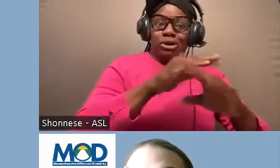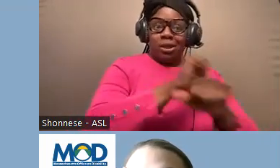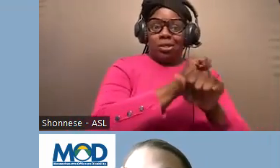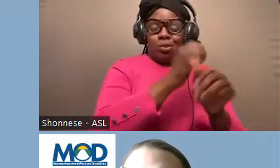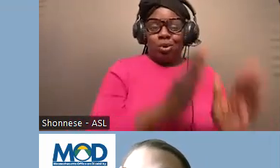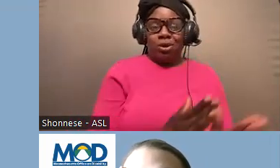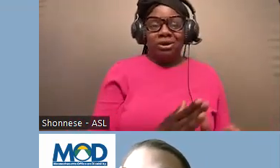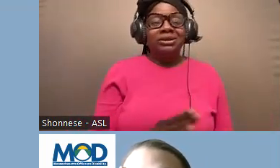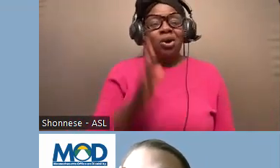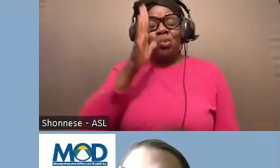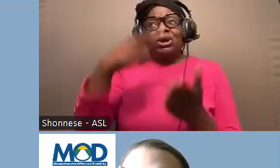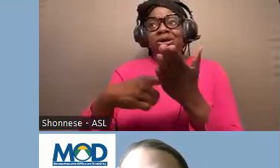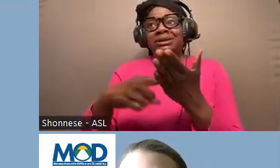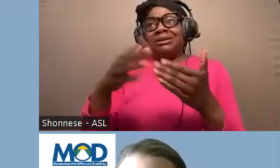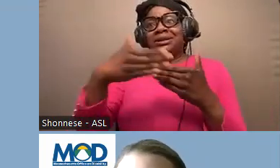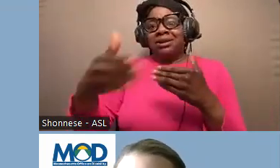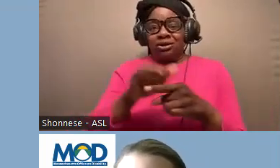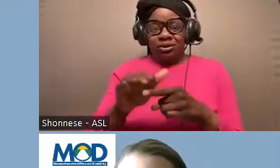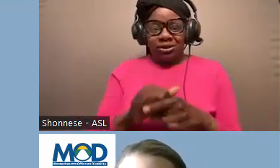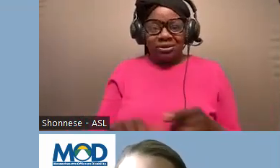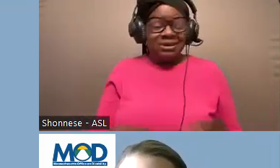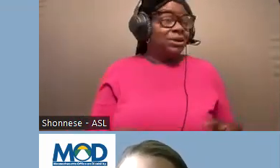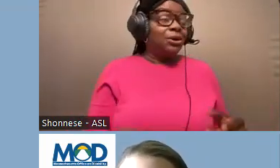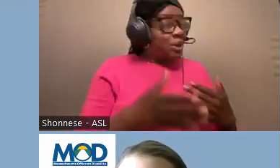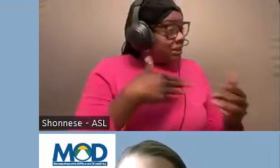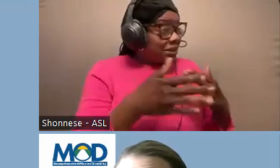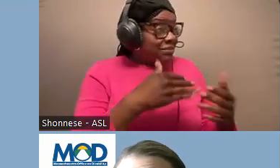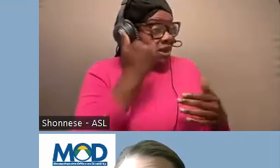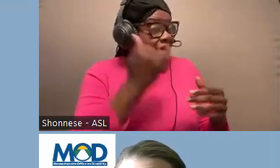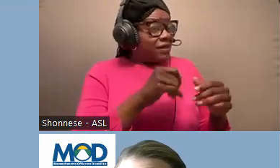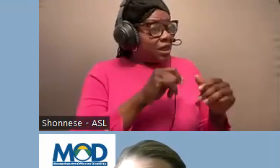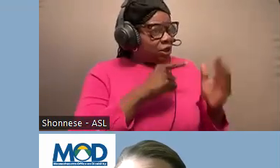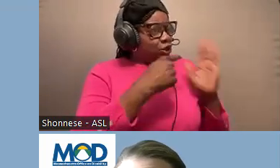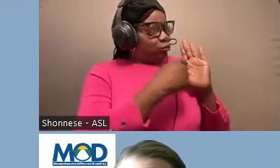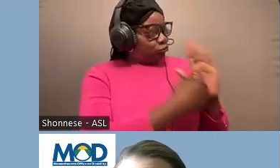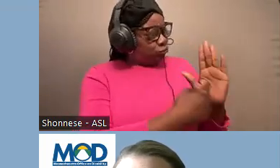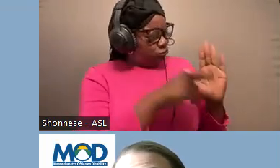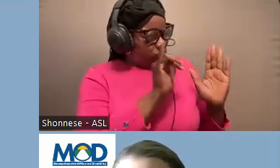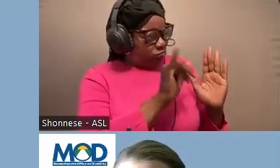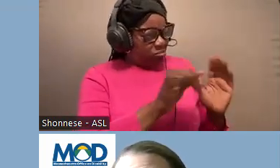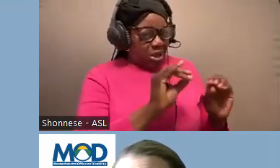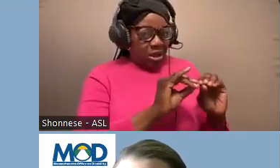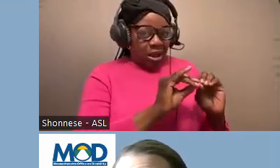Even though they've shown a consistent pattern of using it for not coming in.